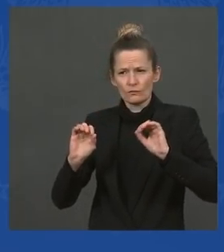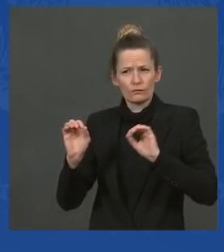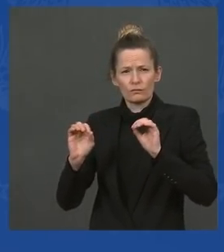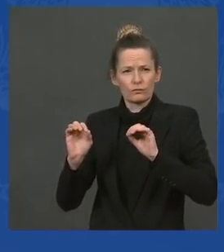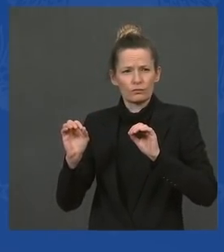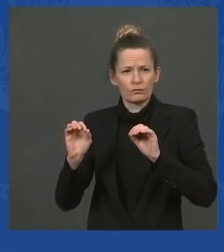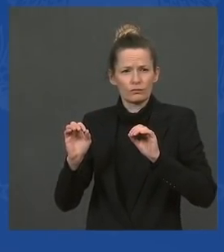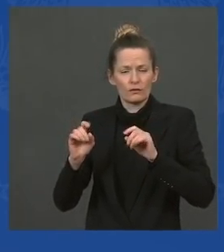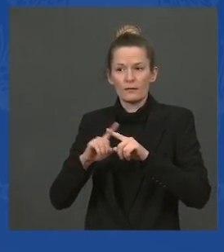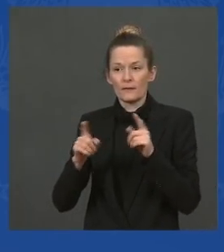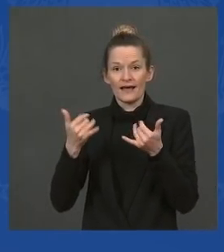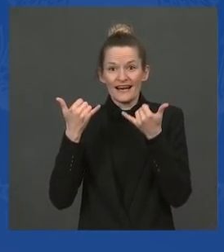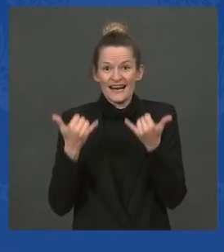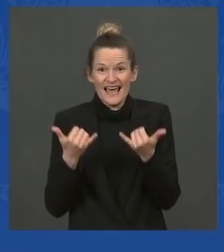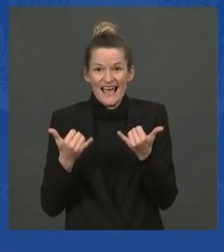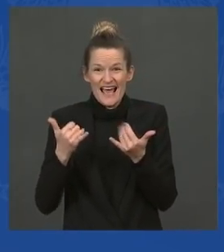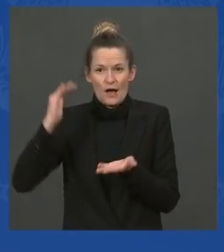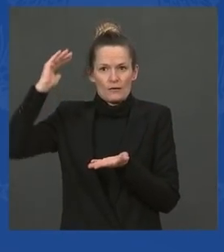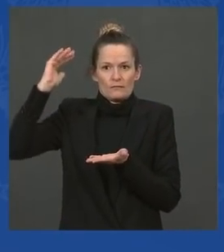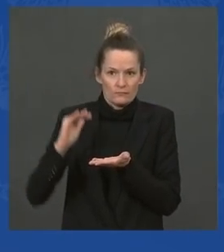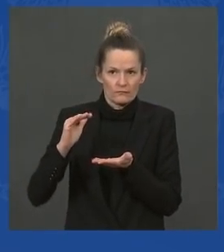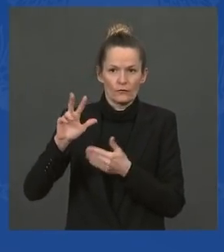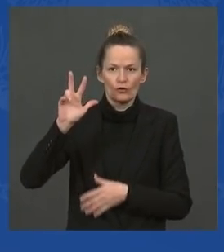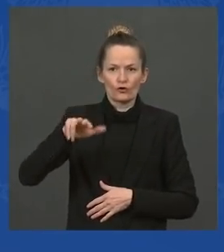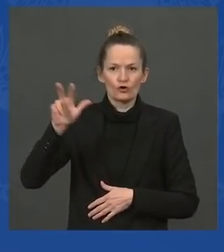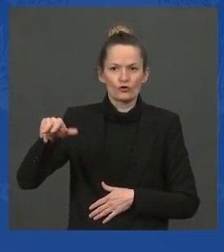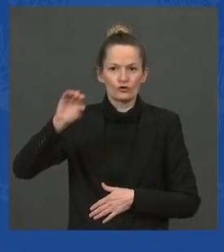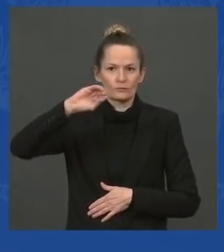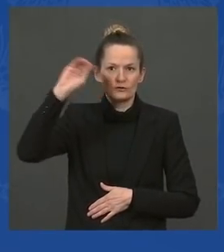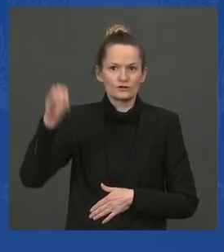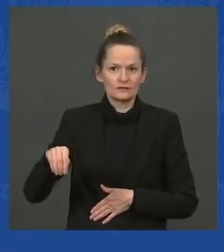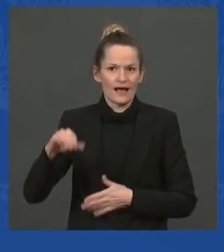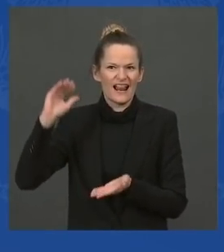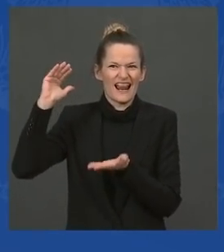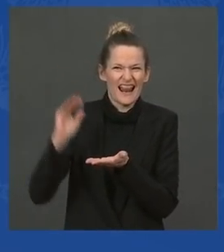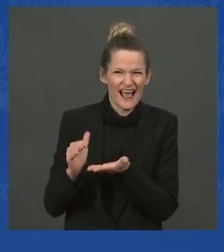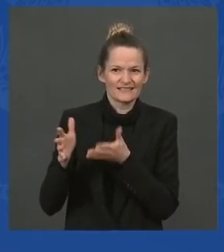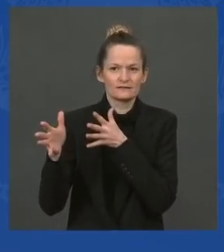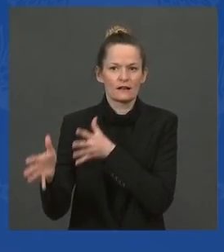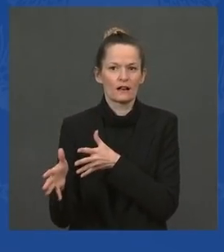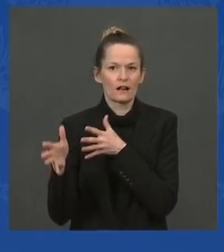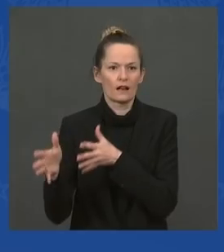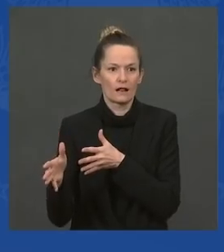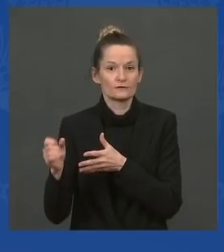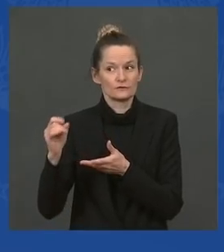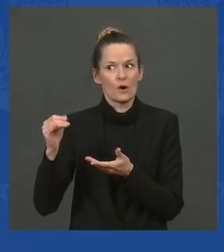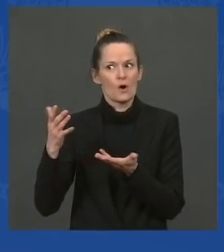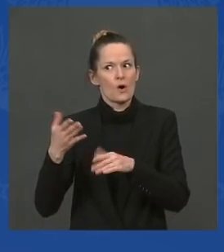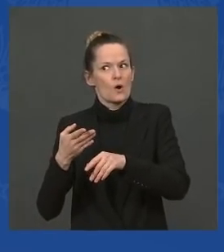More goods are moving more quickly and more cheaply out of our ports, onto your doorsteps, and onto store shelves.